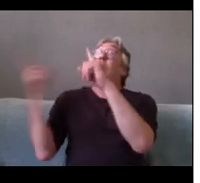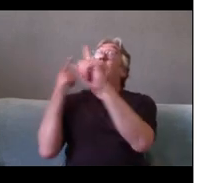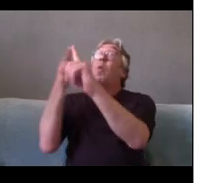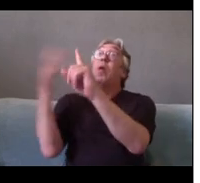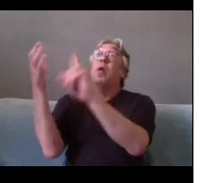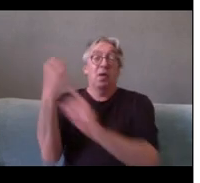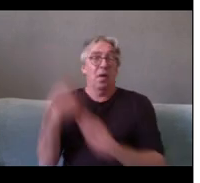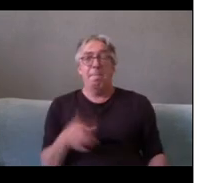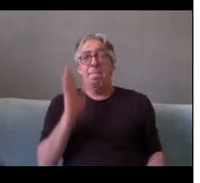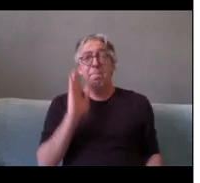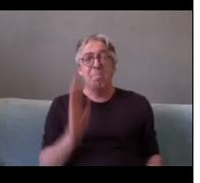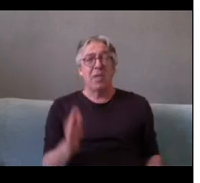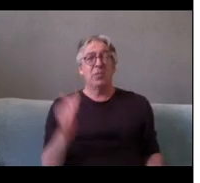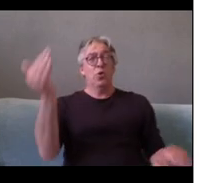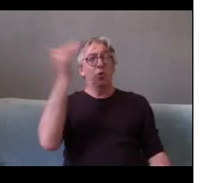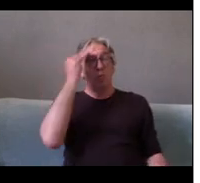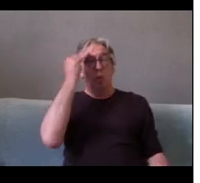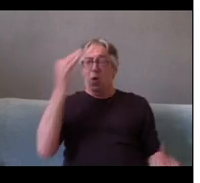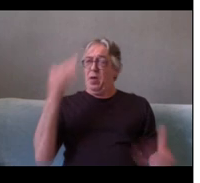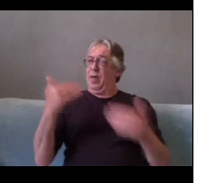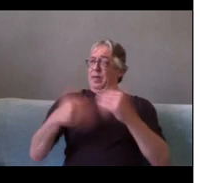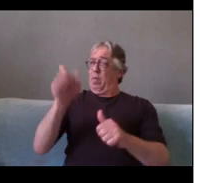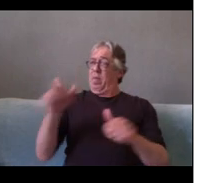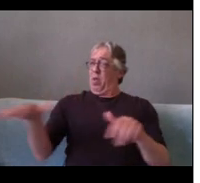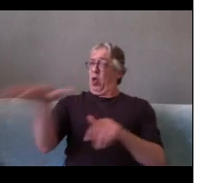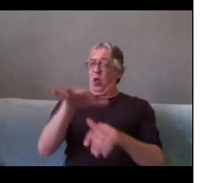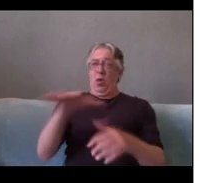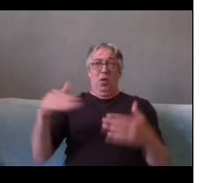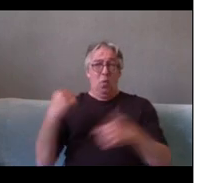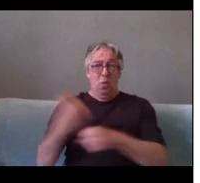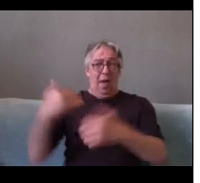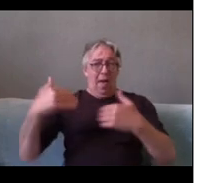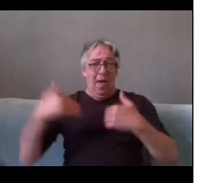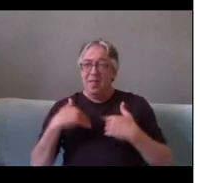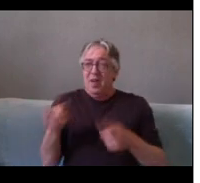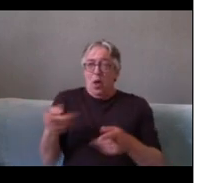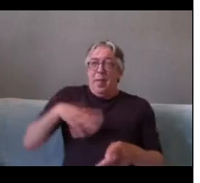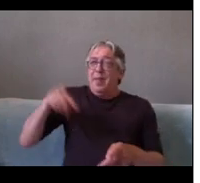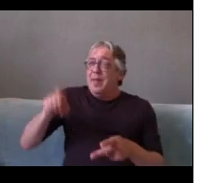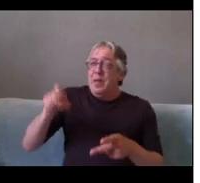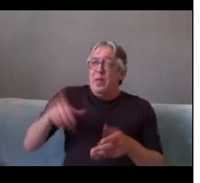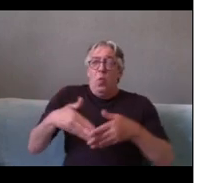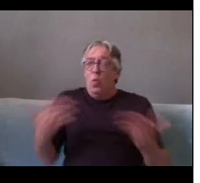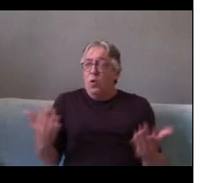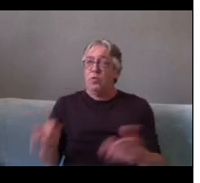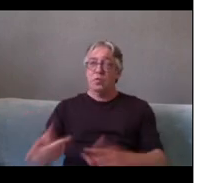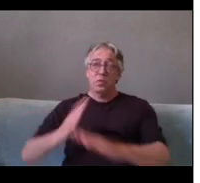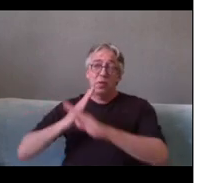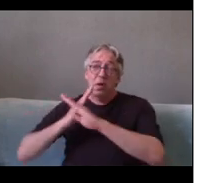in the labour market to understand their needs but also the obstacles they're facing in the labour market.